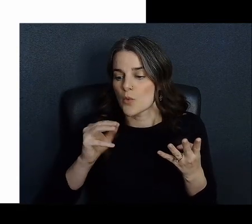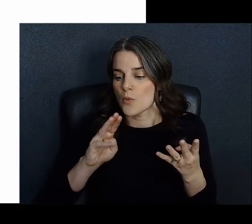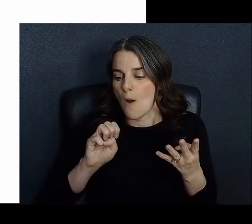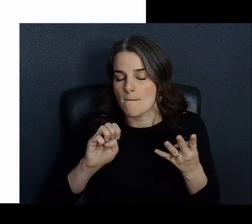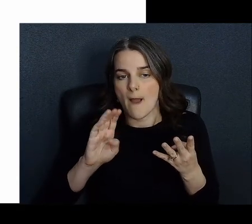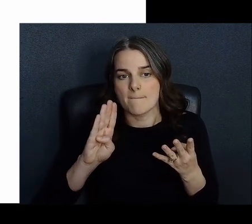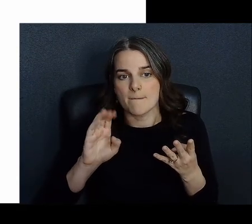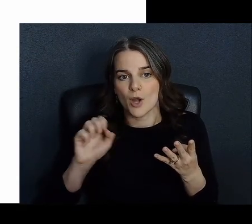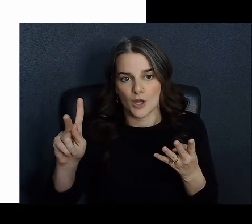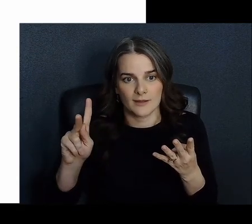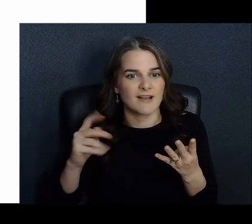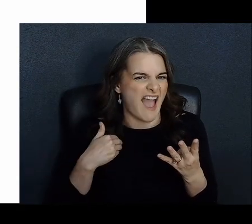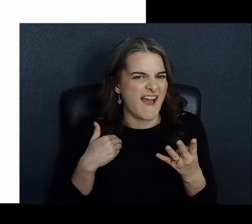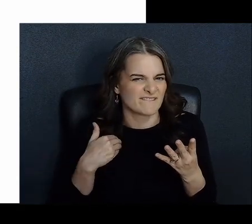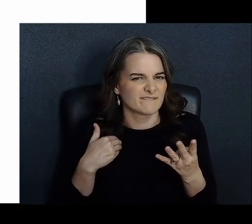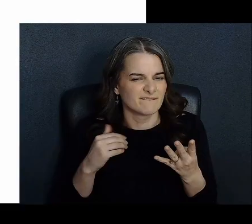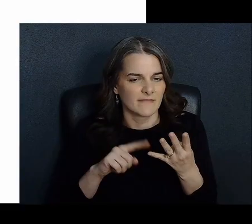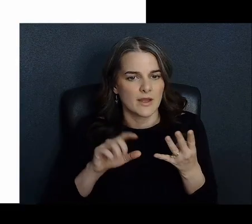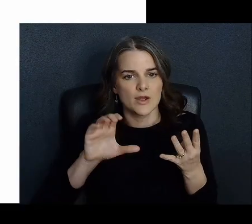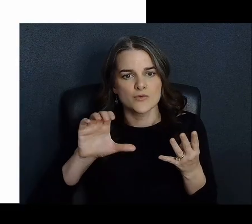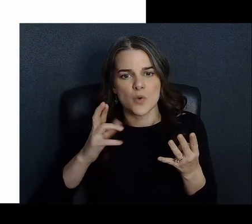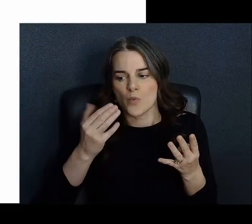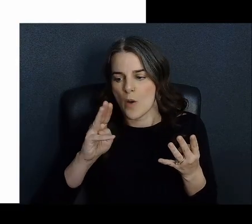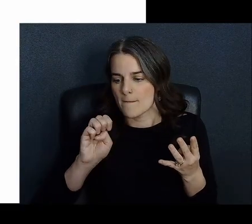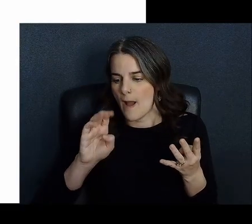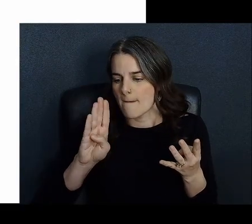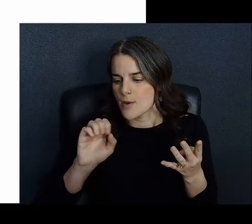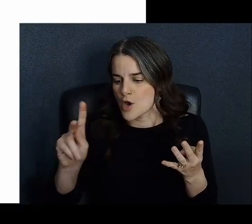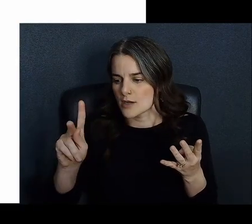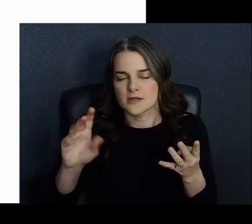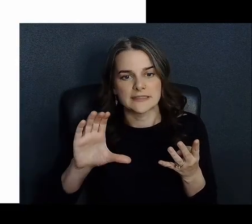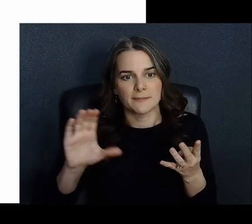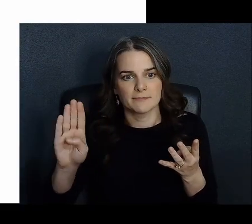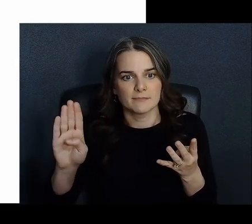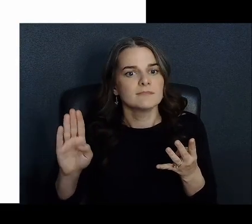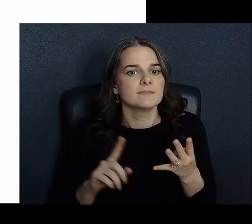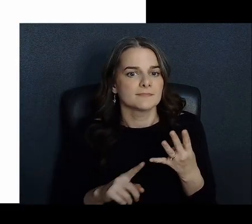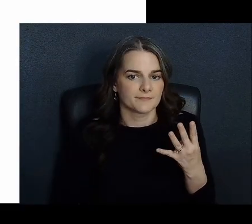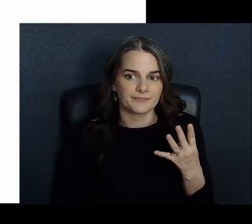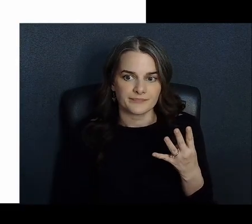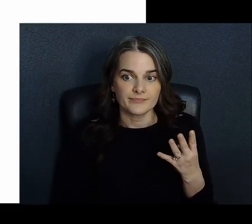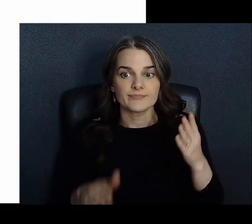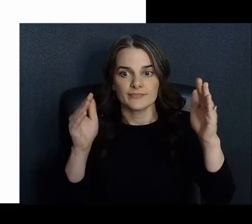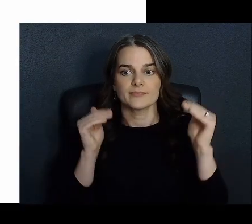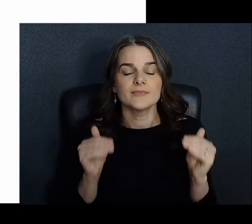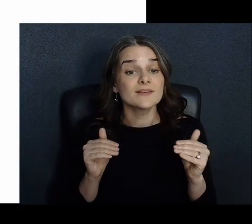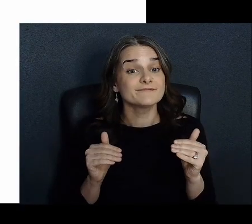So Windows accessibility for vision. The first thing I'm going to tell you is that it does have options for a magnifier.